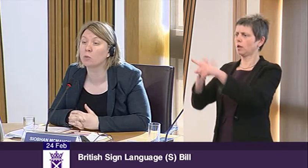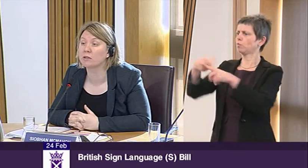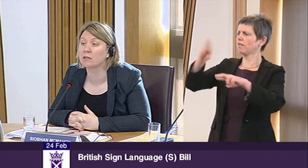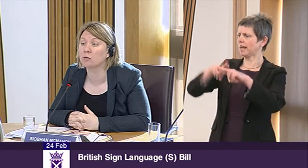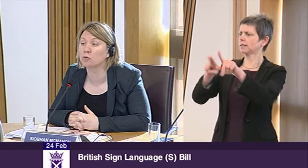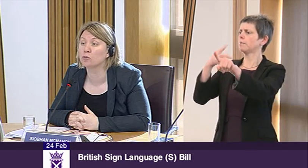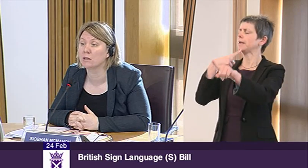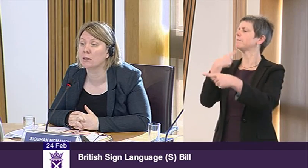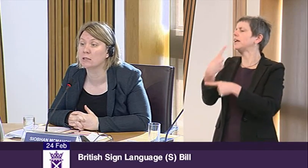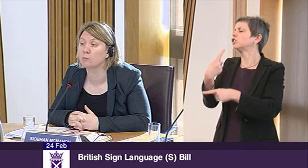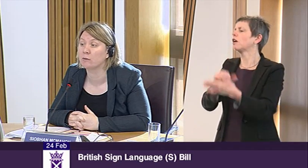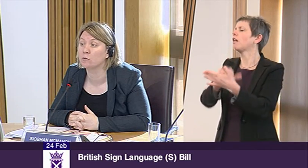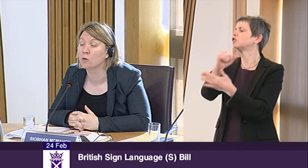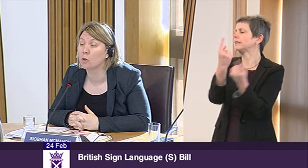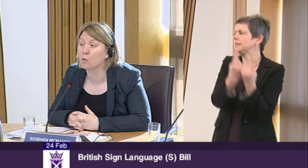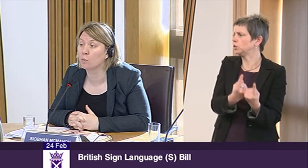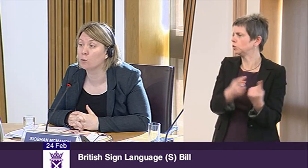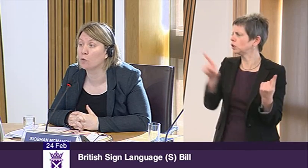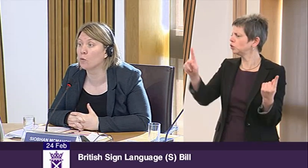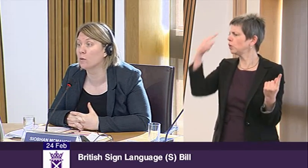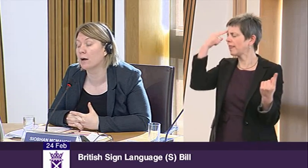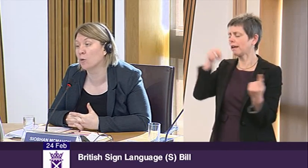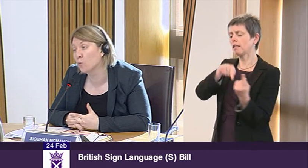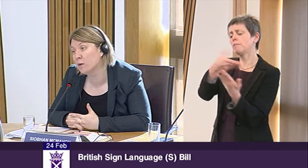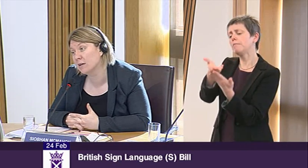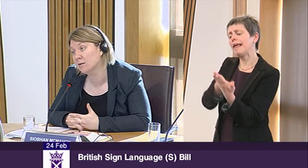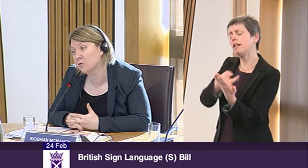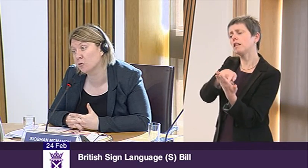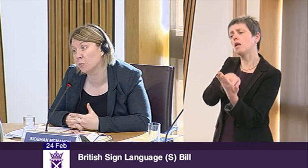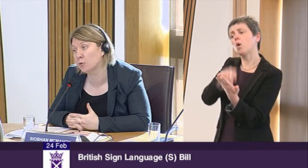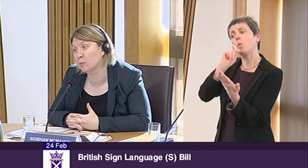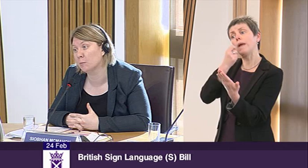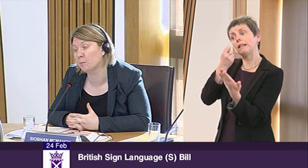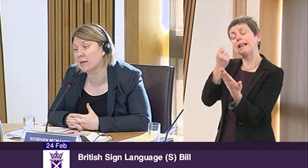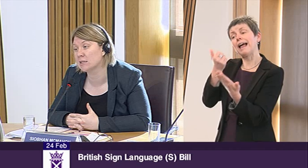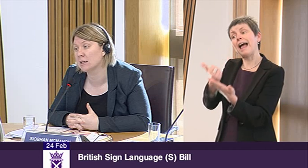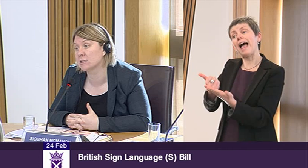spoke about. Do you think that the bill will go a long way towards establishing BSL as